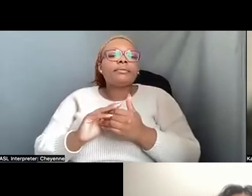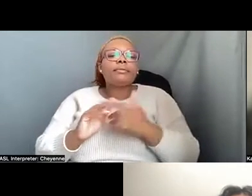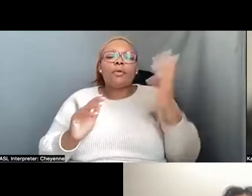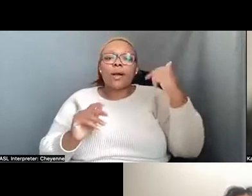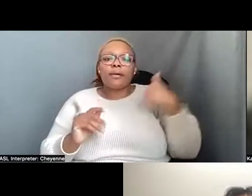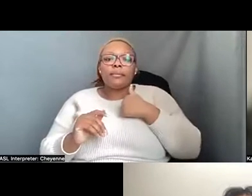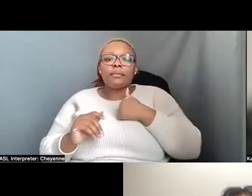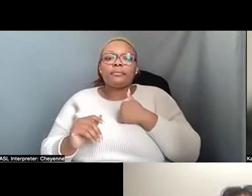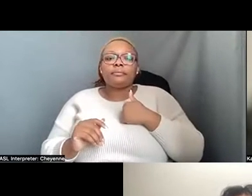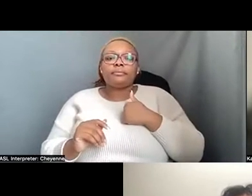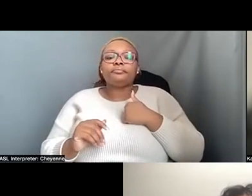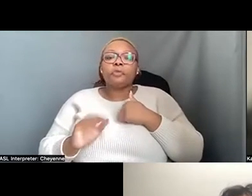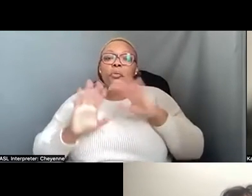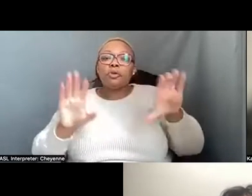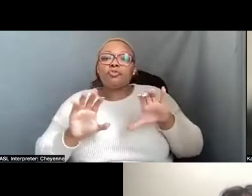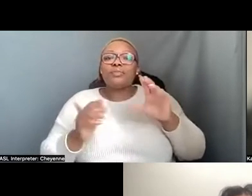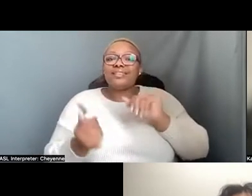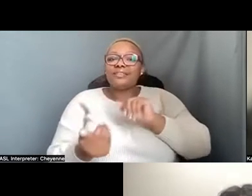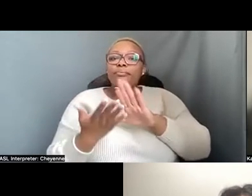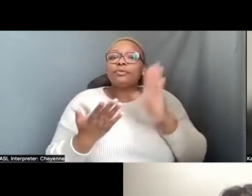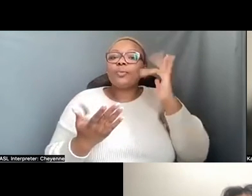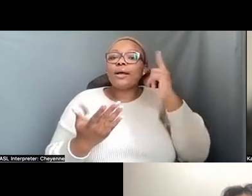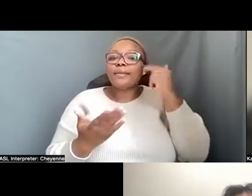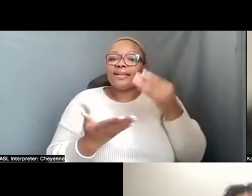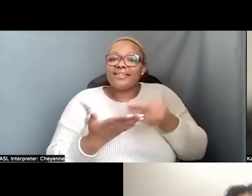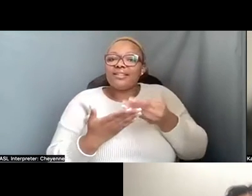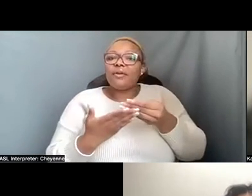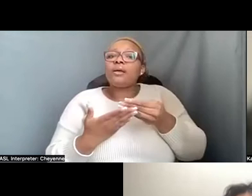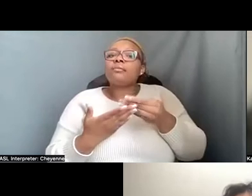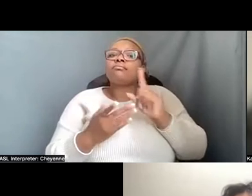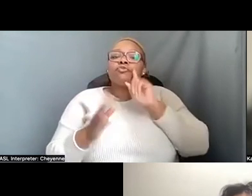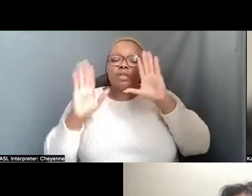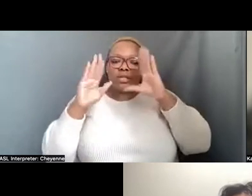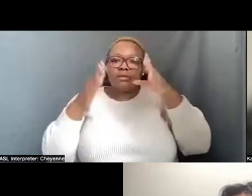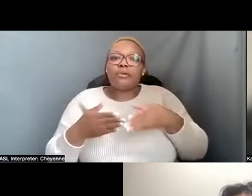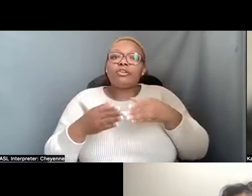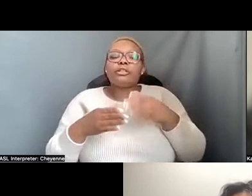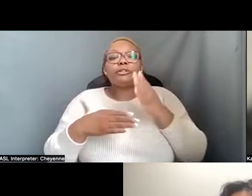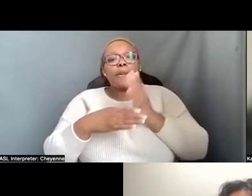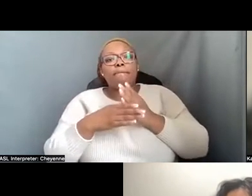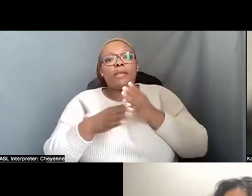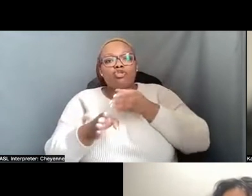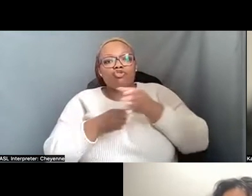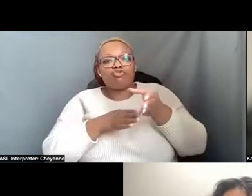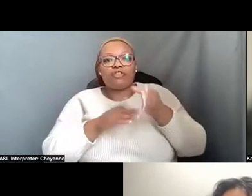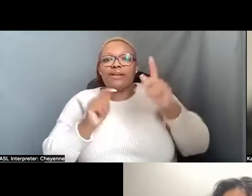It is because this fund is really geared towards mid-career filmmakers that we know are going to